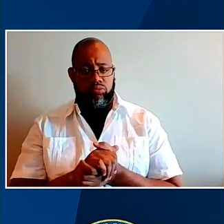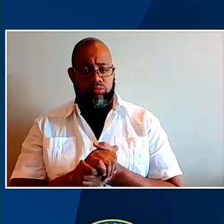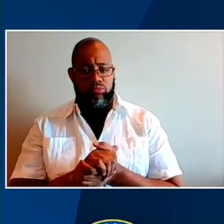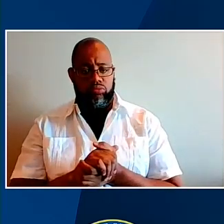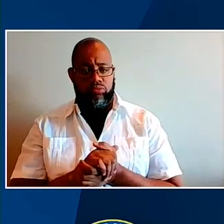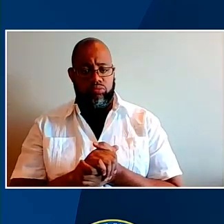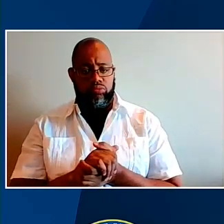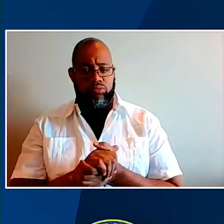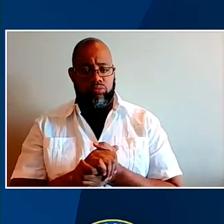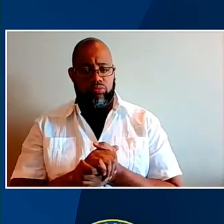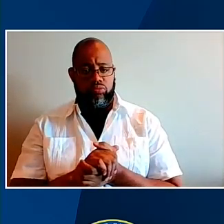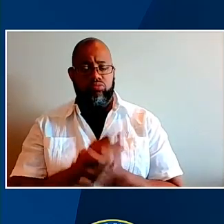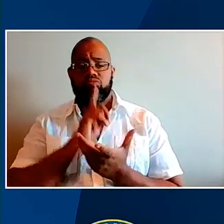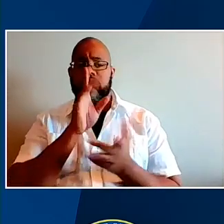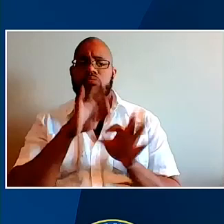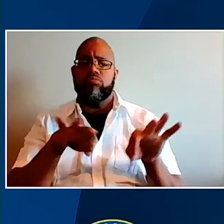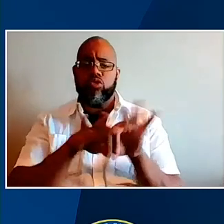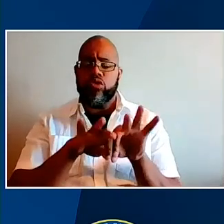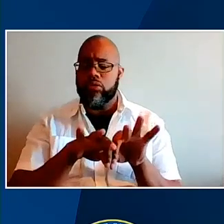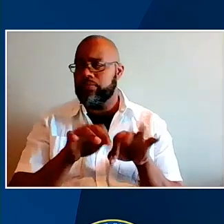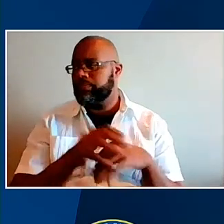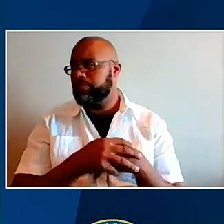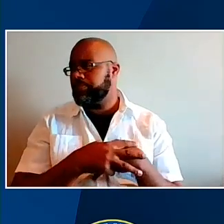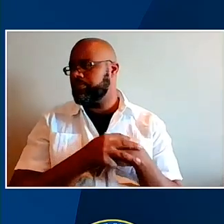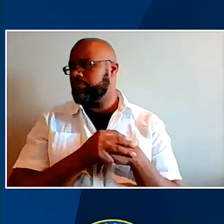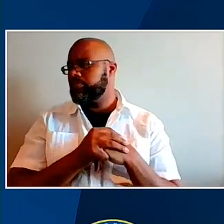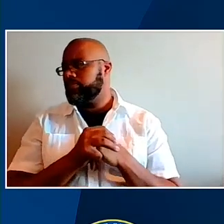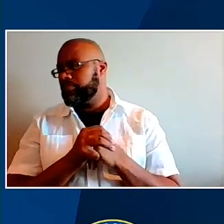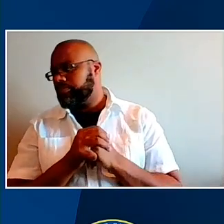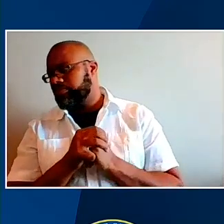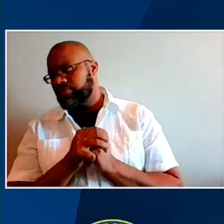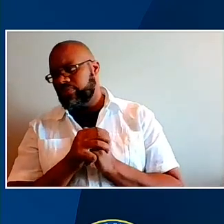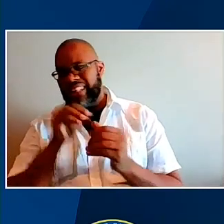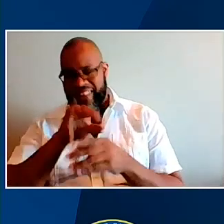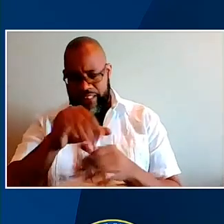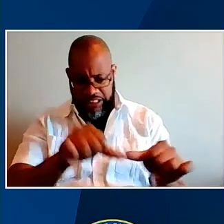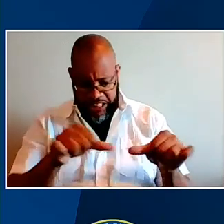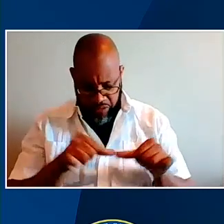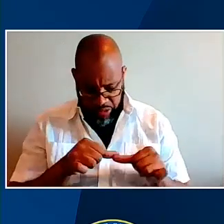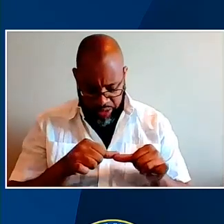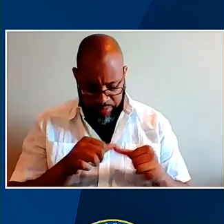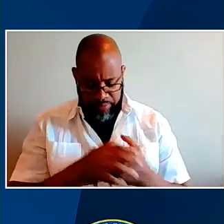incredibly important, you know, in this area.